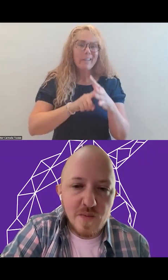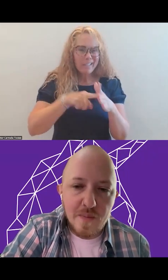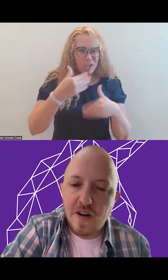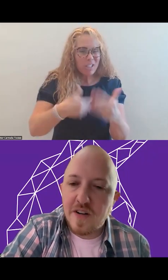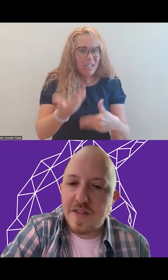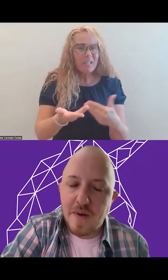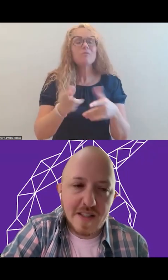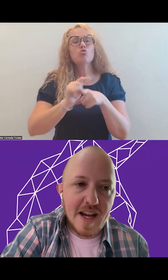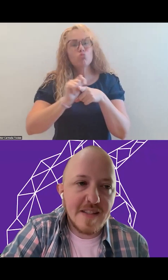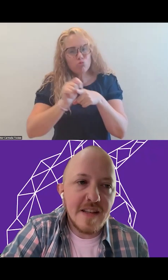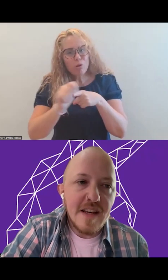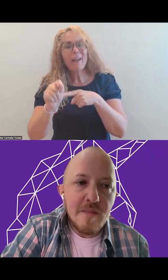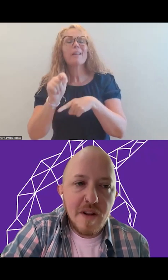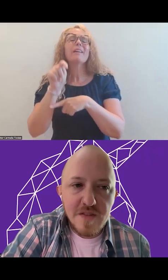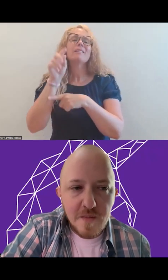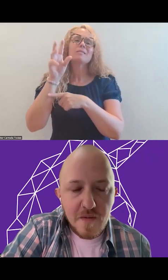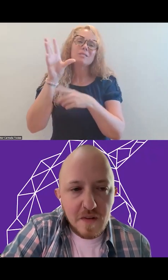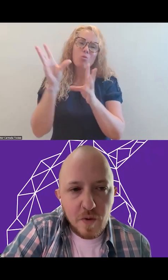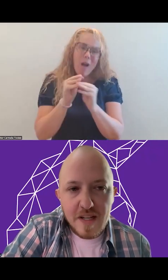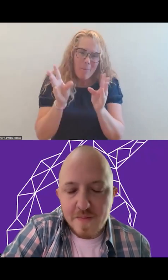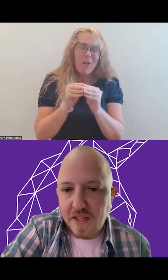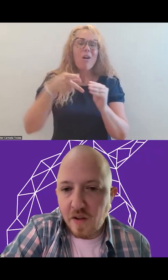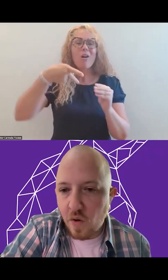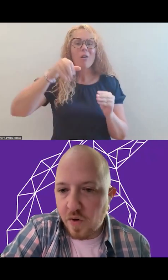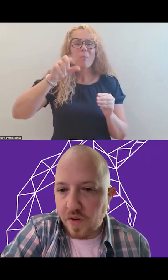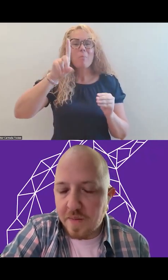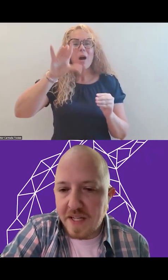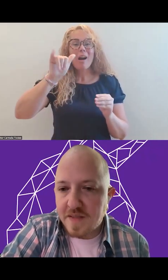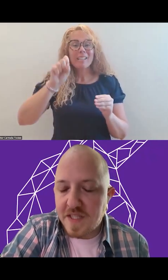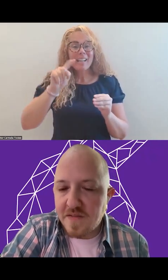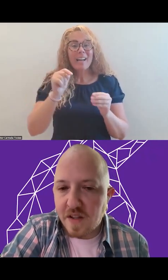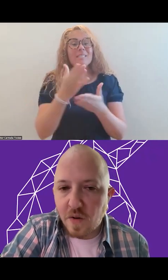AND POD CASTS, BUT SOME OF THEM ARE LOCAL AND GOING TO LOCAL